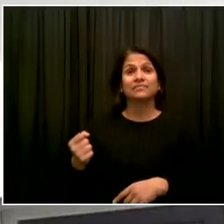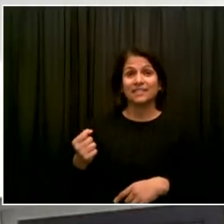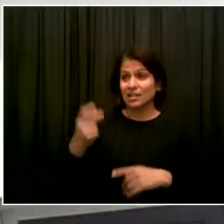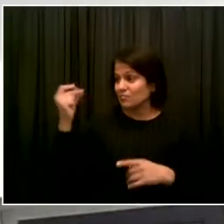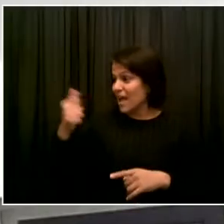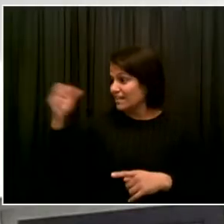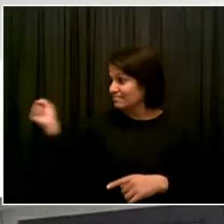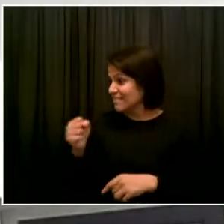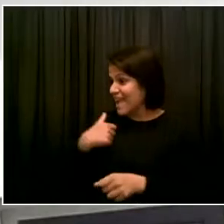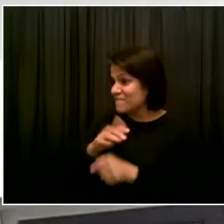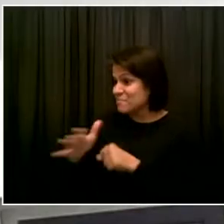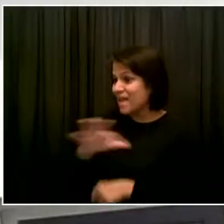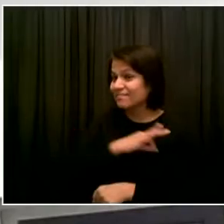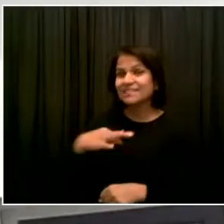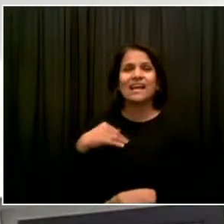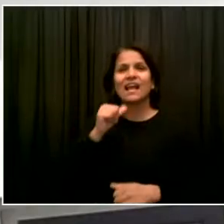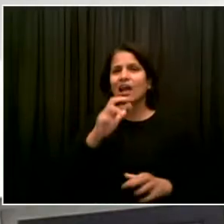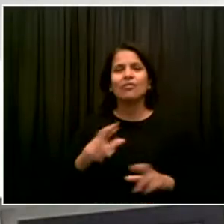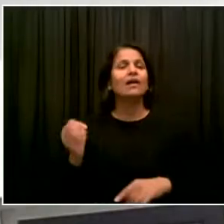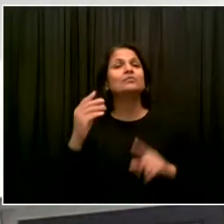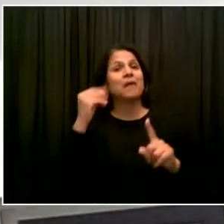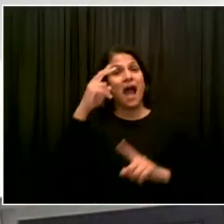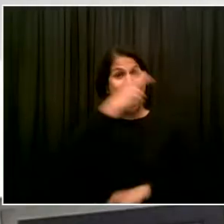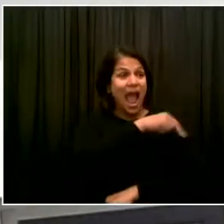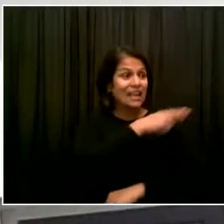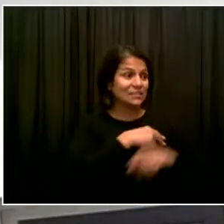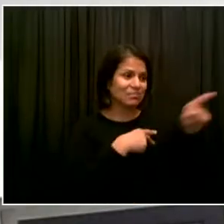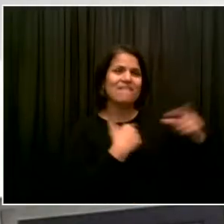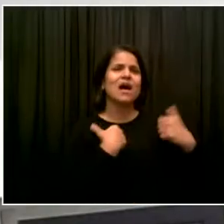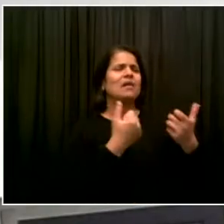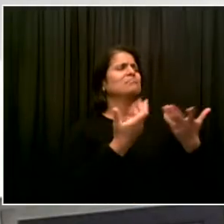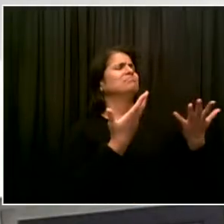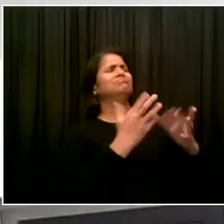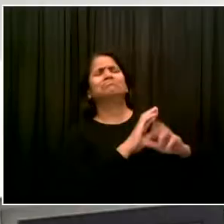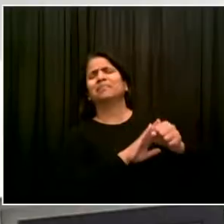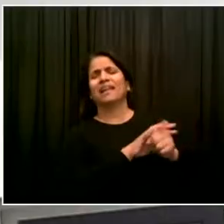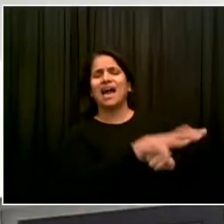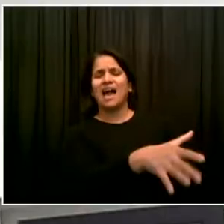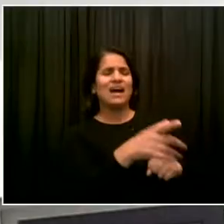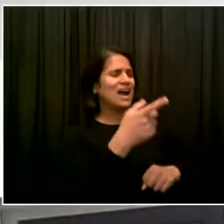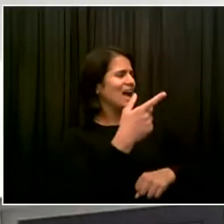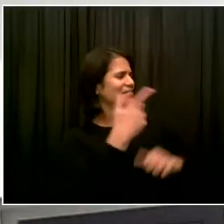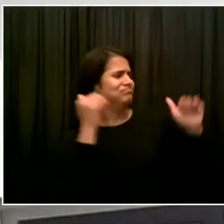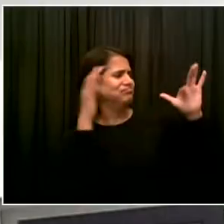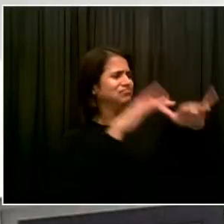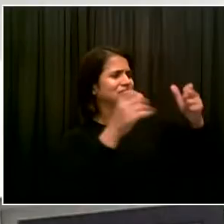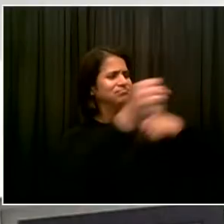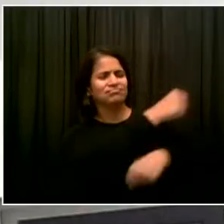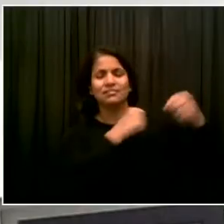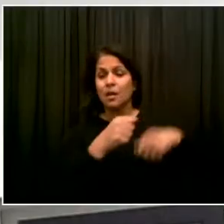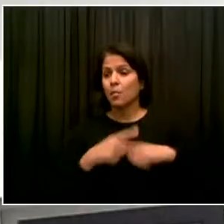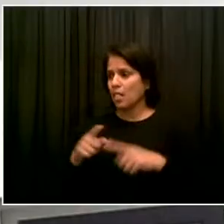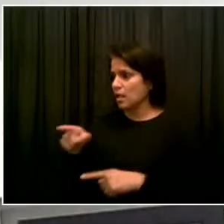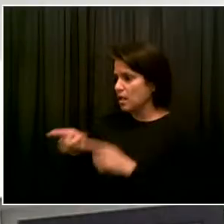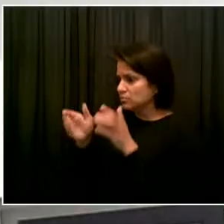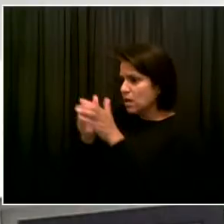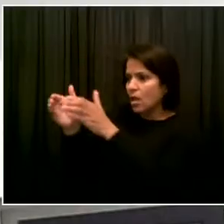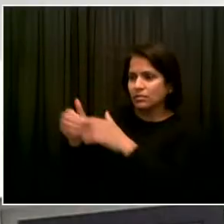IMMEDIATELY RESPOND BECAUSE THEY ARE NOT PART OF A LARGE HOSPITAL WHERE YOU CAN DIVERT